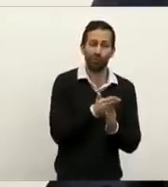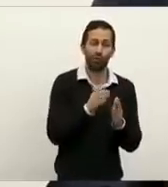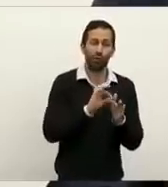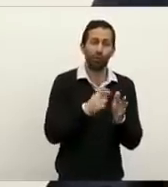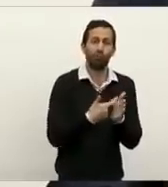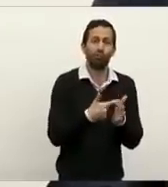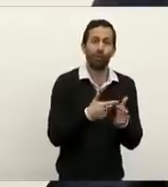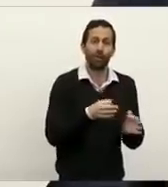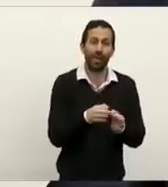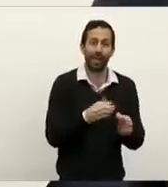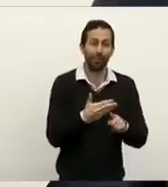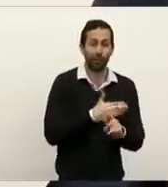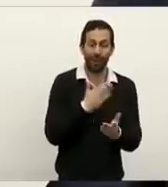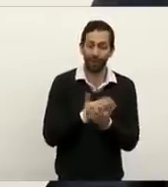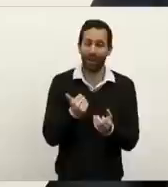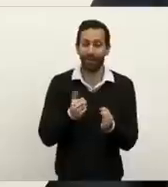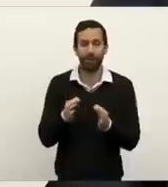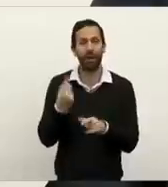before they've actually got the plan approved,